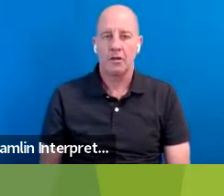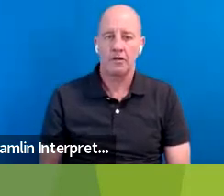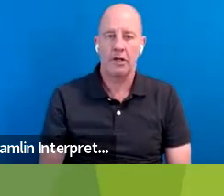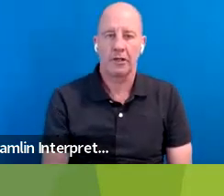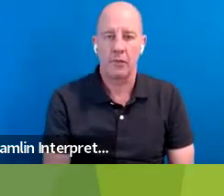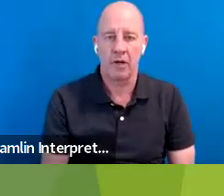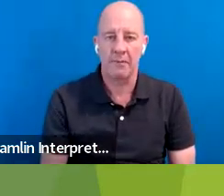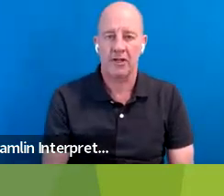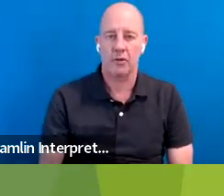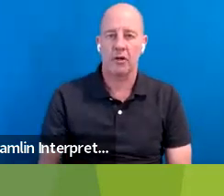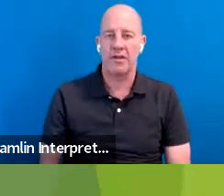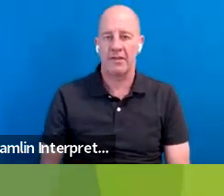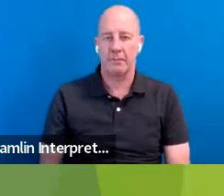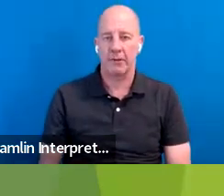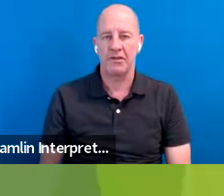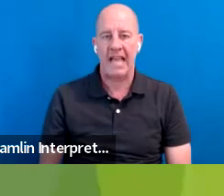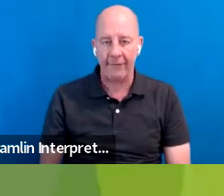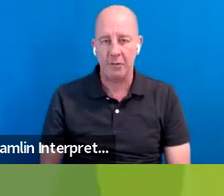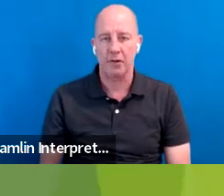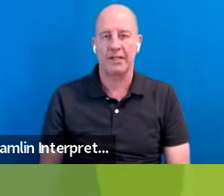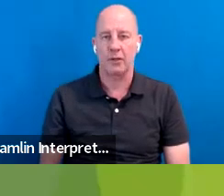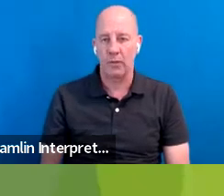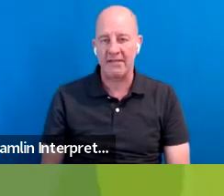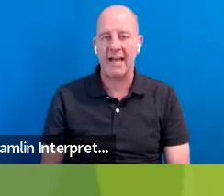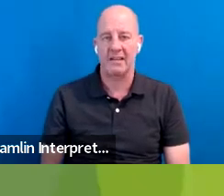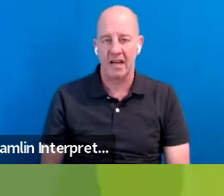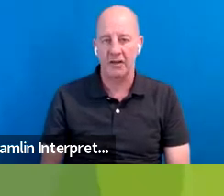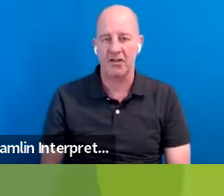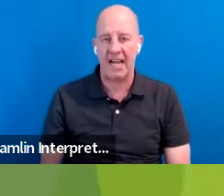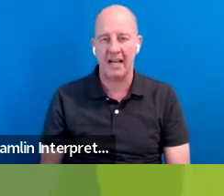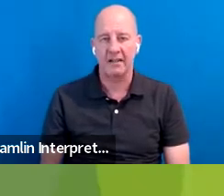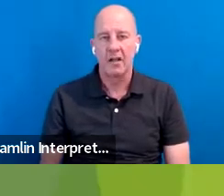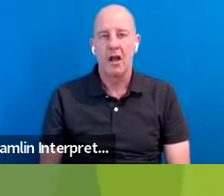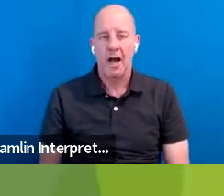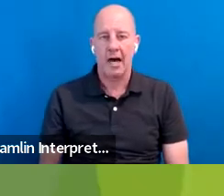Because we want to make sure that the average person can read that and understand.